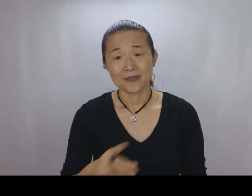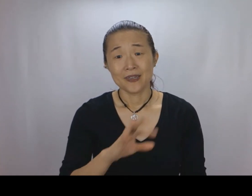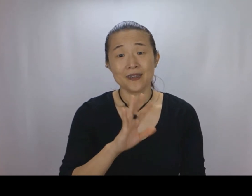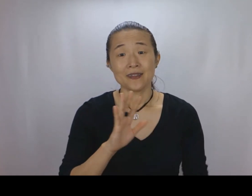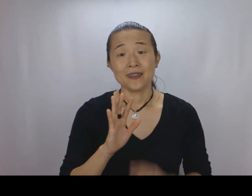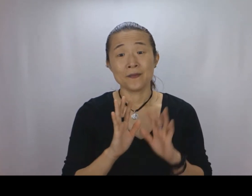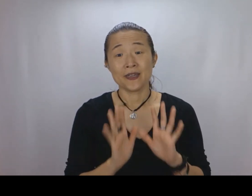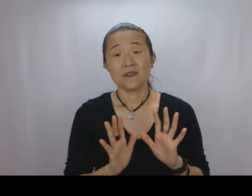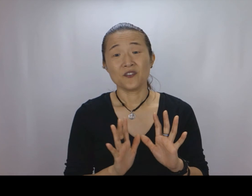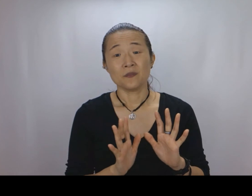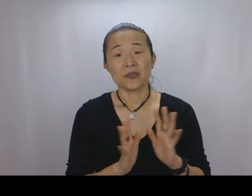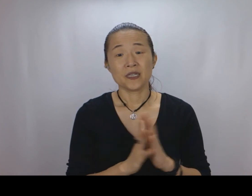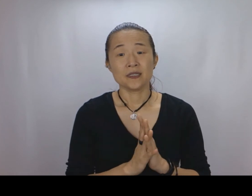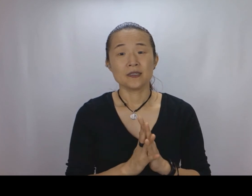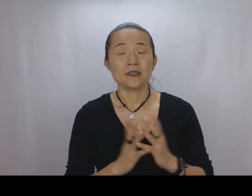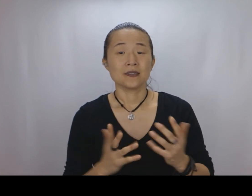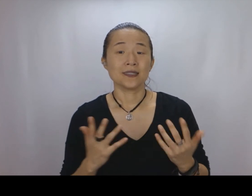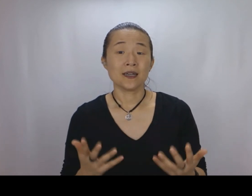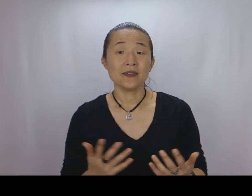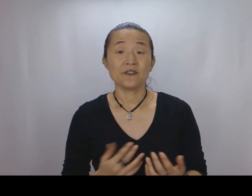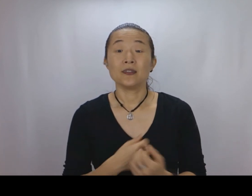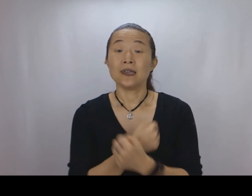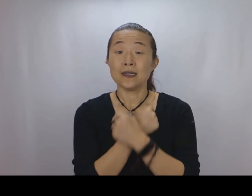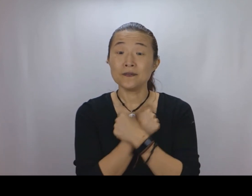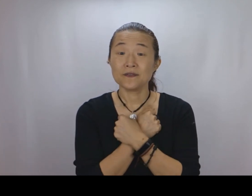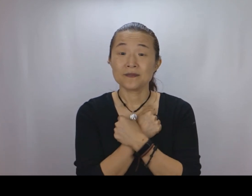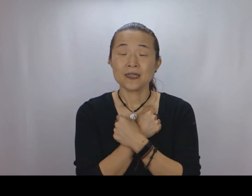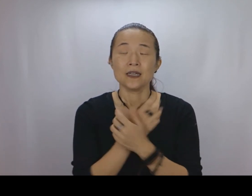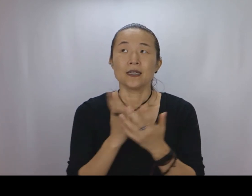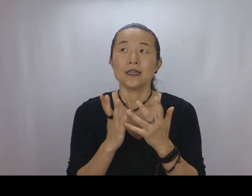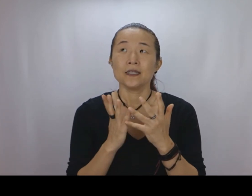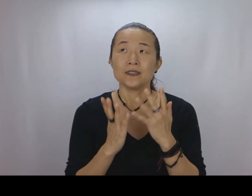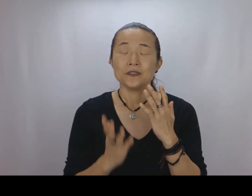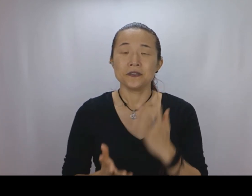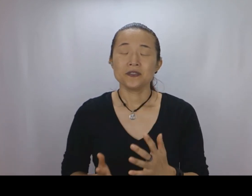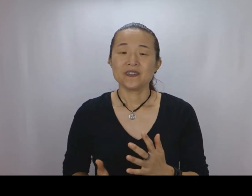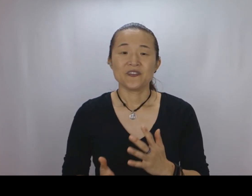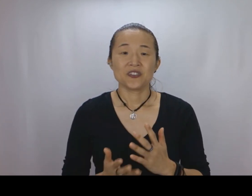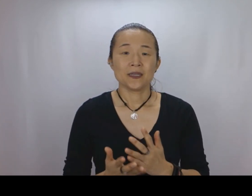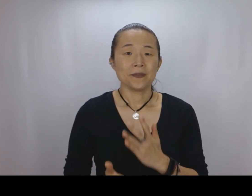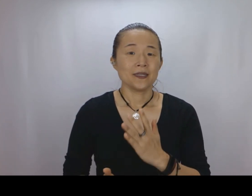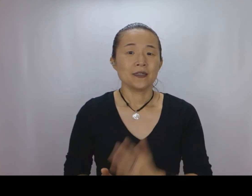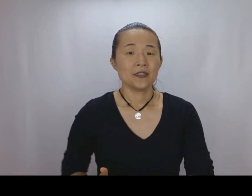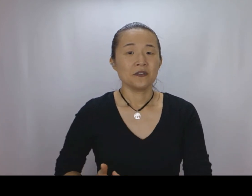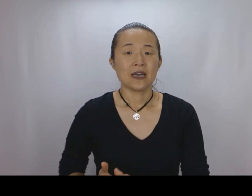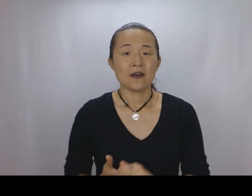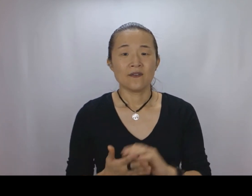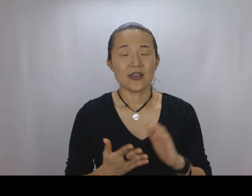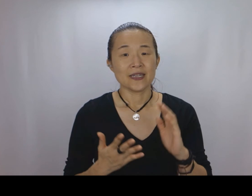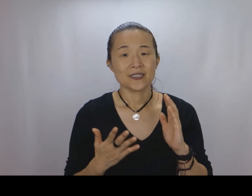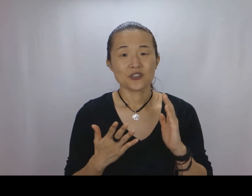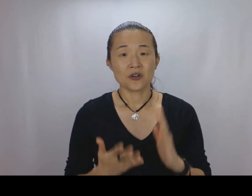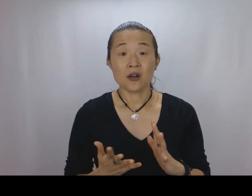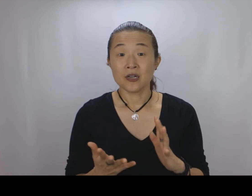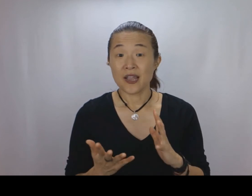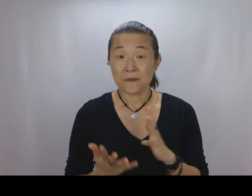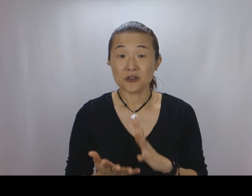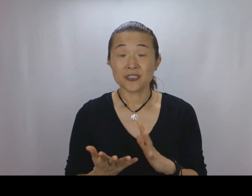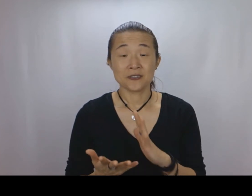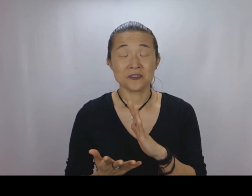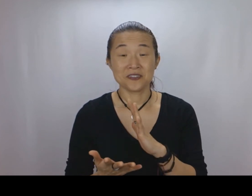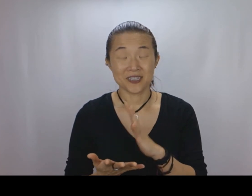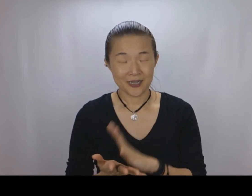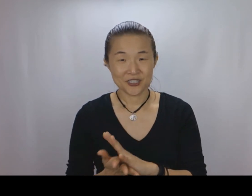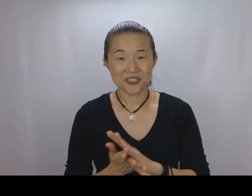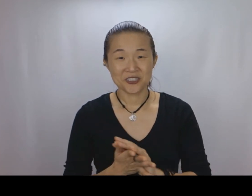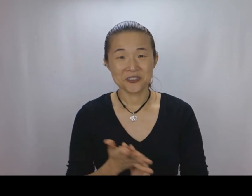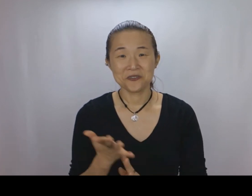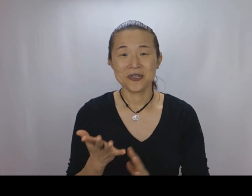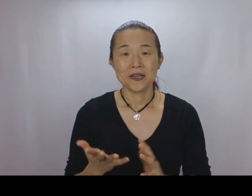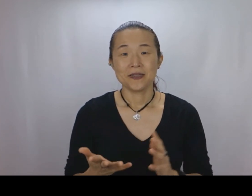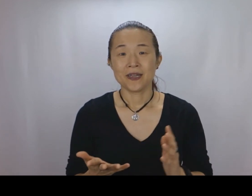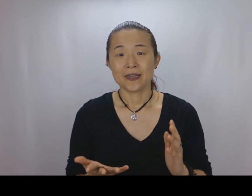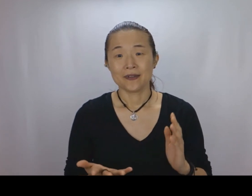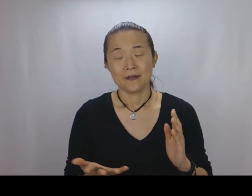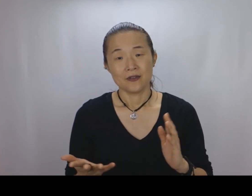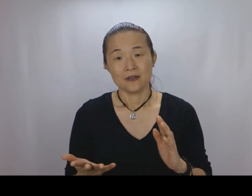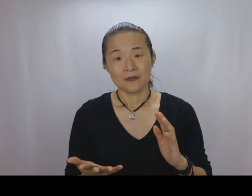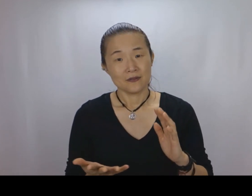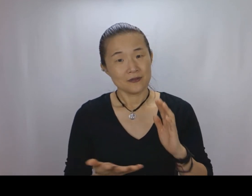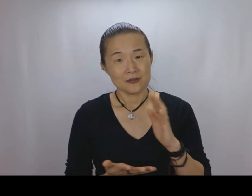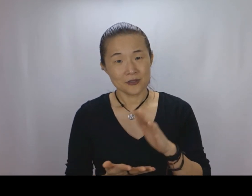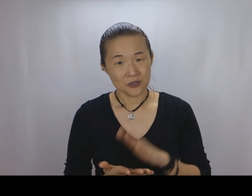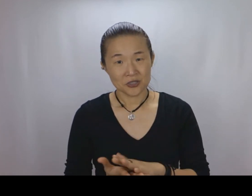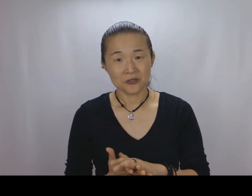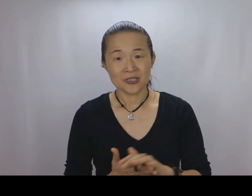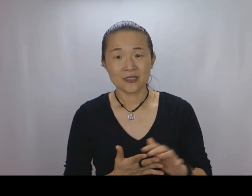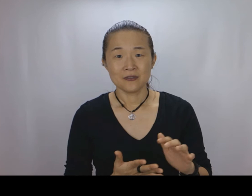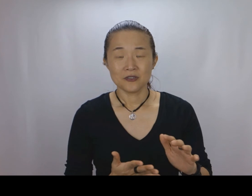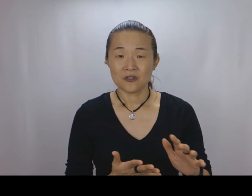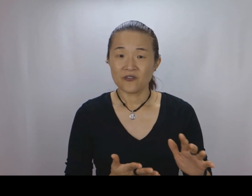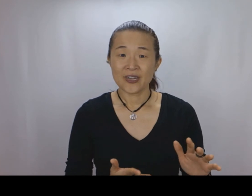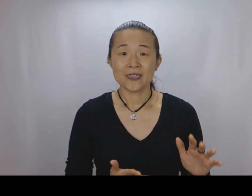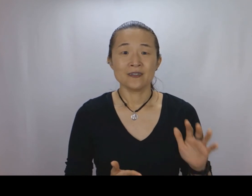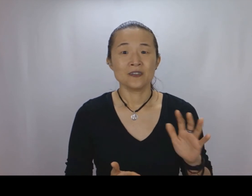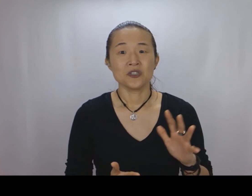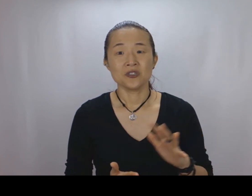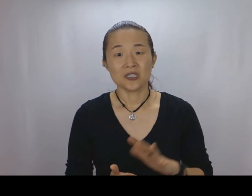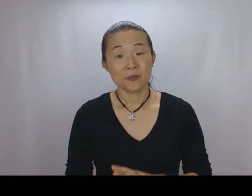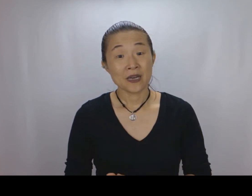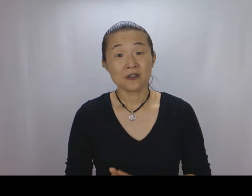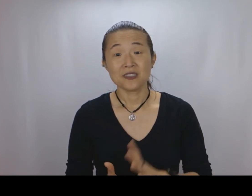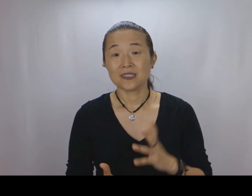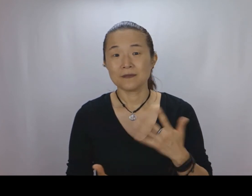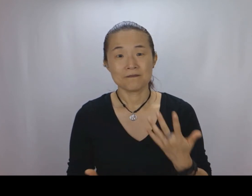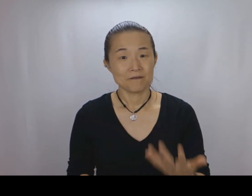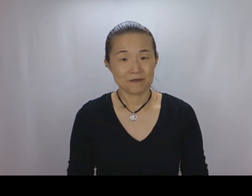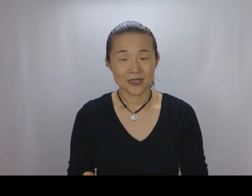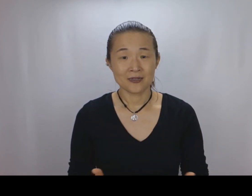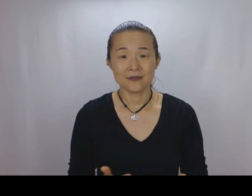Now, be careful, because the sign for love is used for something that you have a strong emotional connection to like your children, your friends, or your spouse.